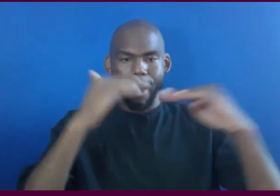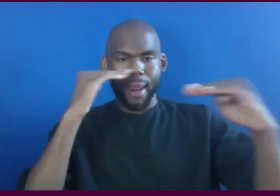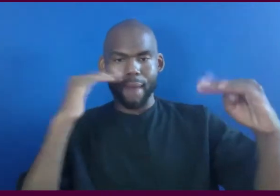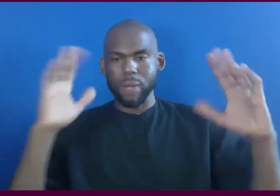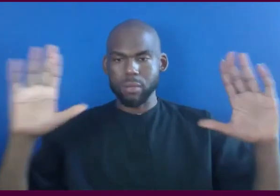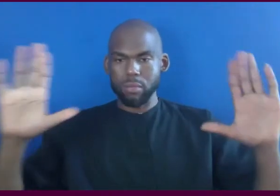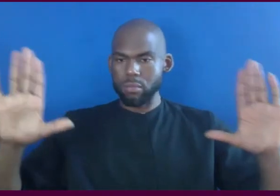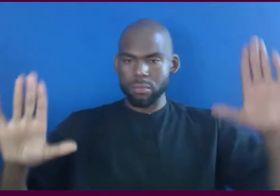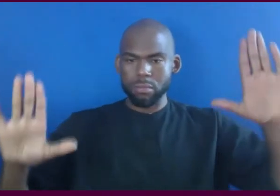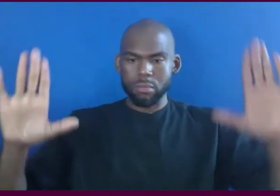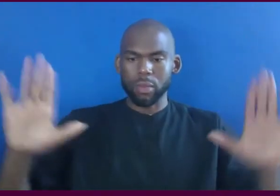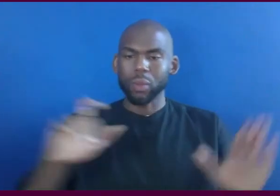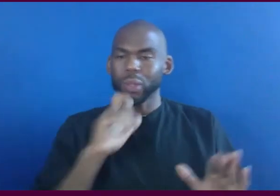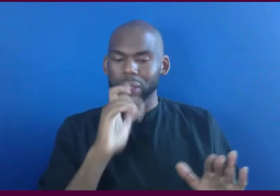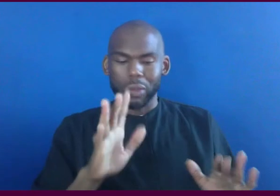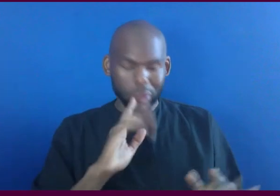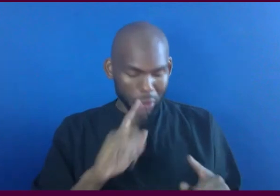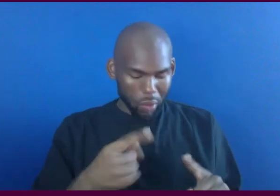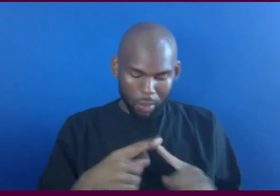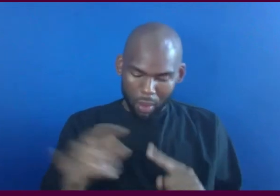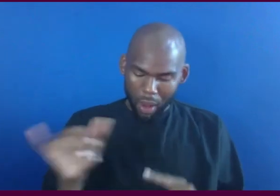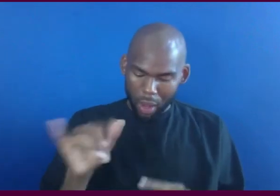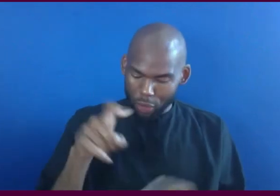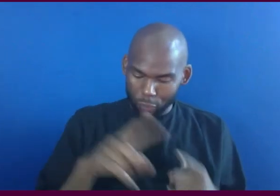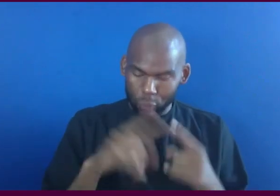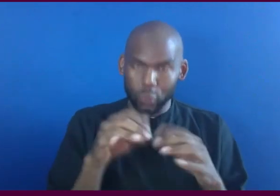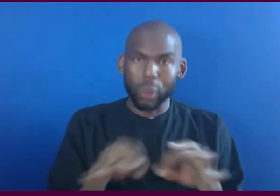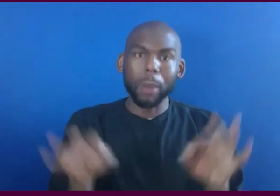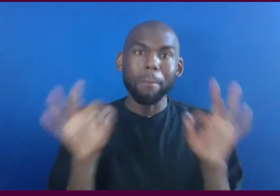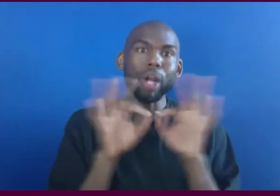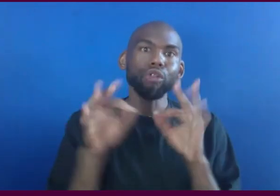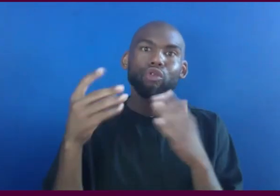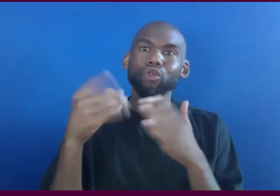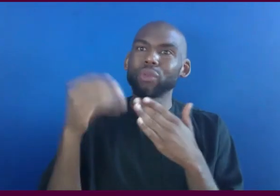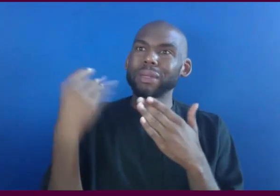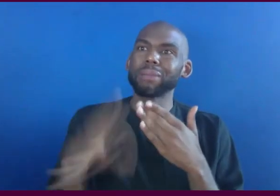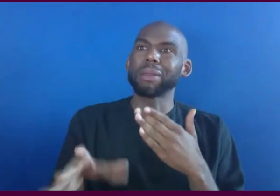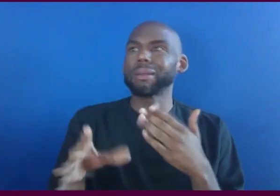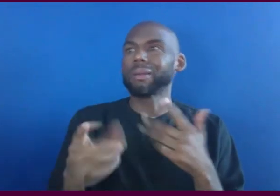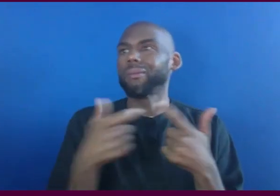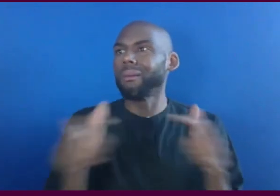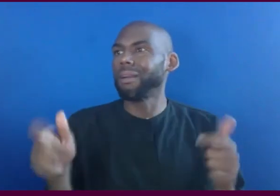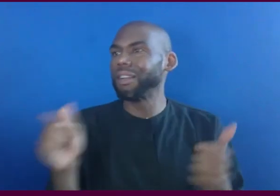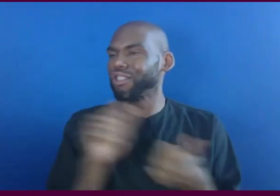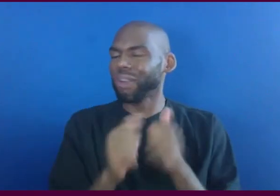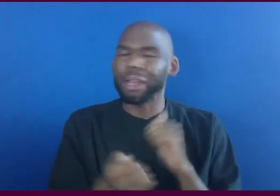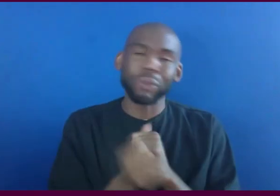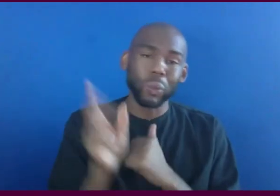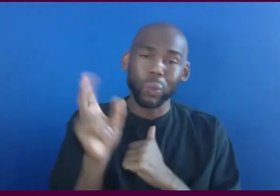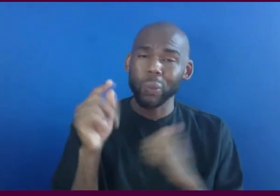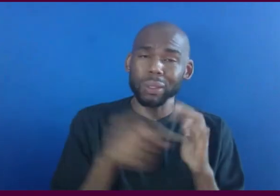level, right? We're not talking like we have to do major, expensive changes or anything.